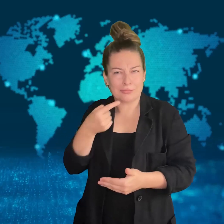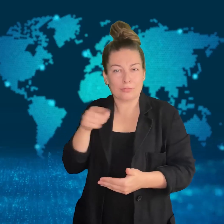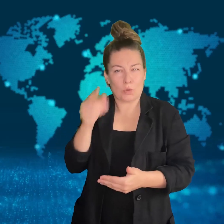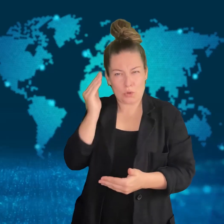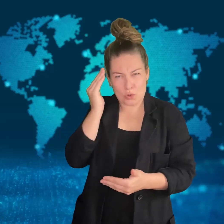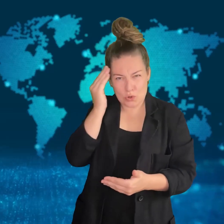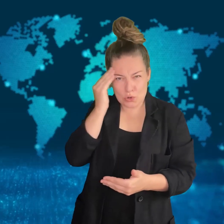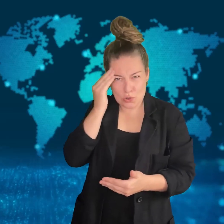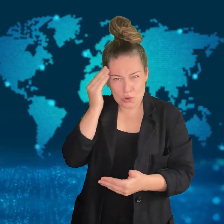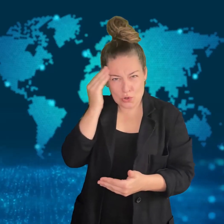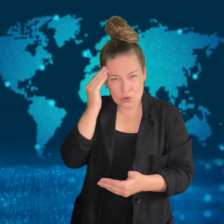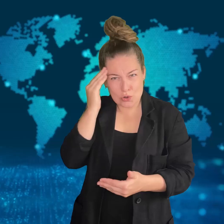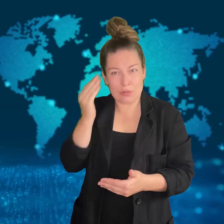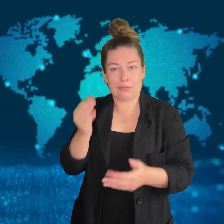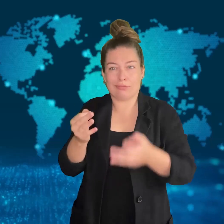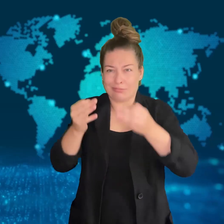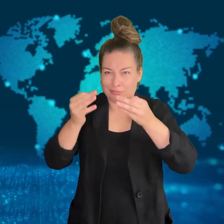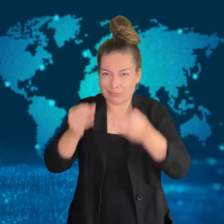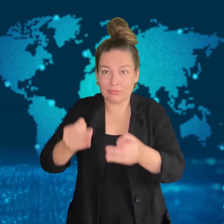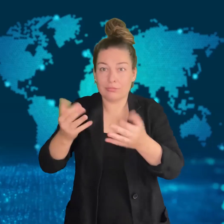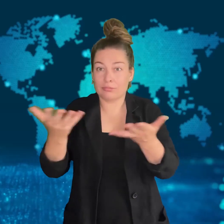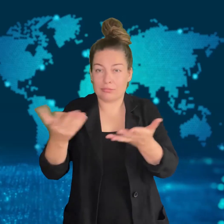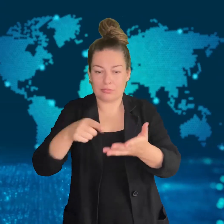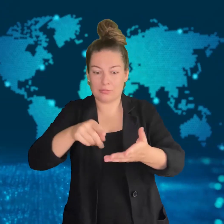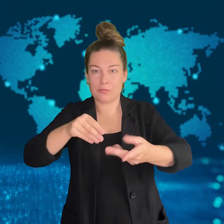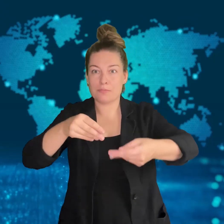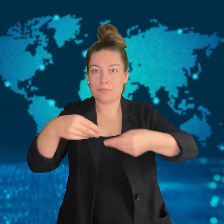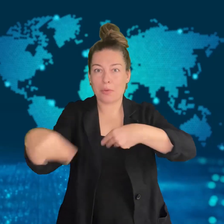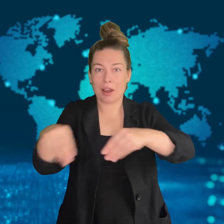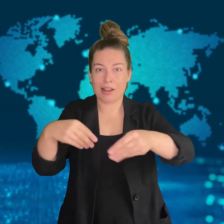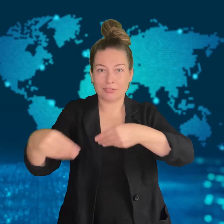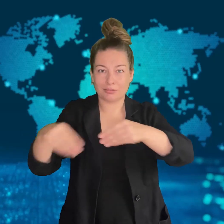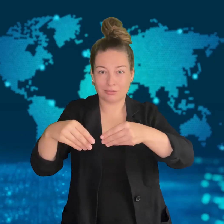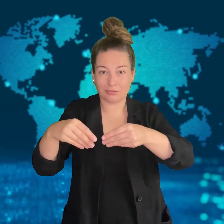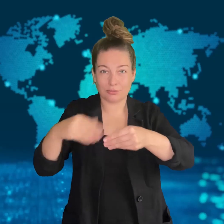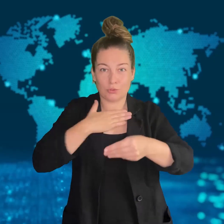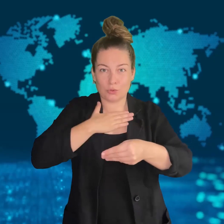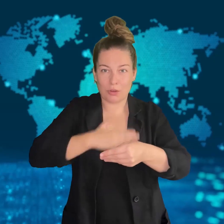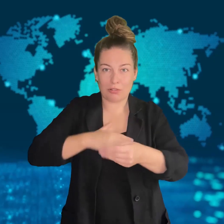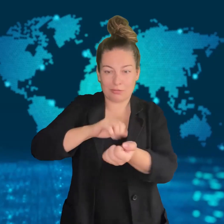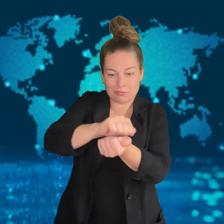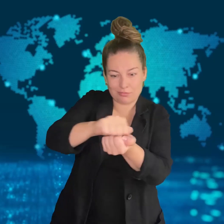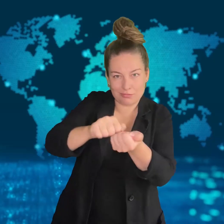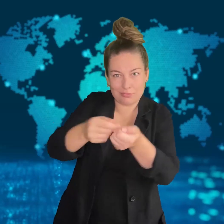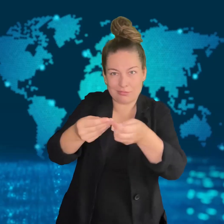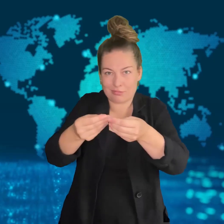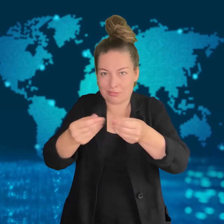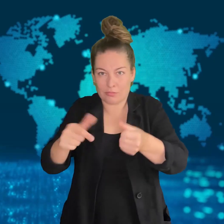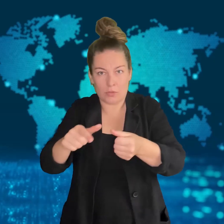Some methods of recycling cannot process many of